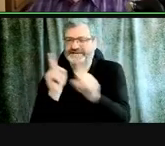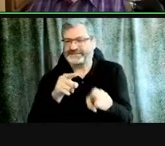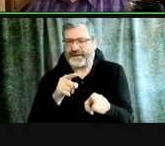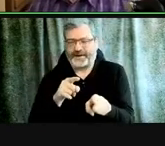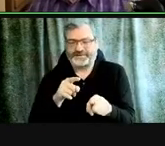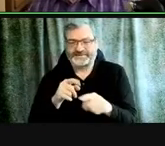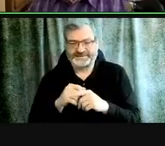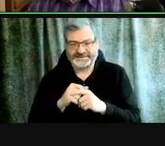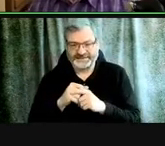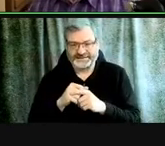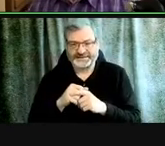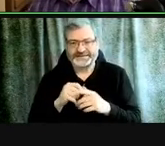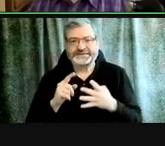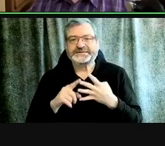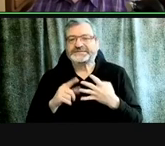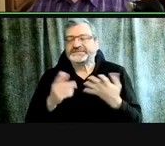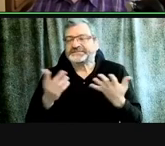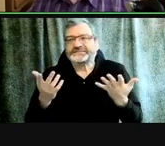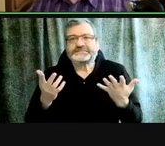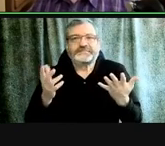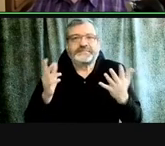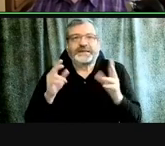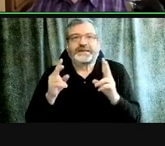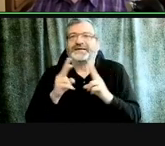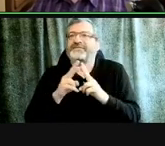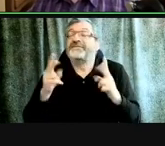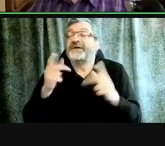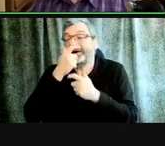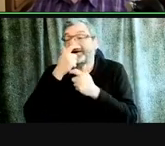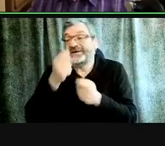There's a very interesting way in which trauma therapy,